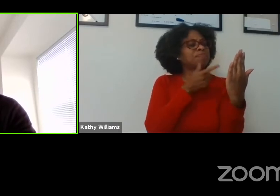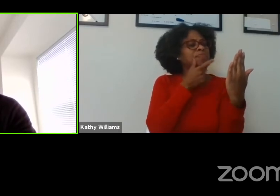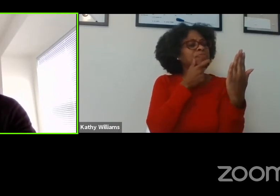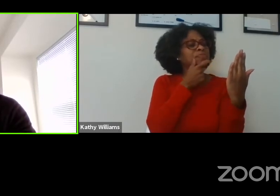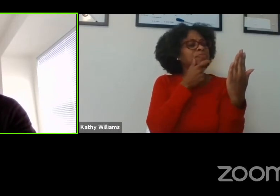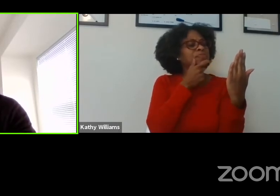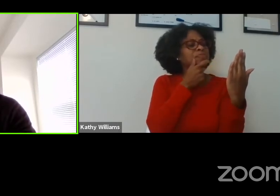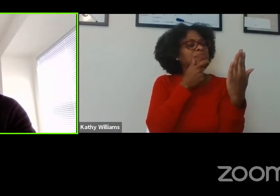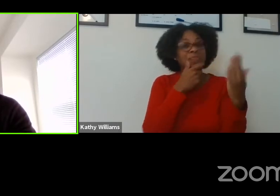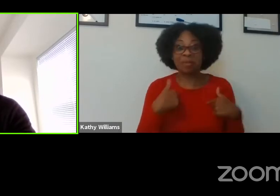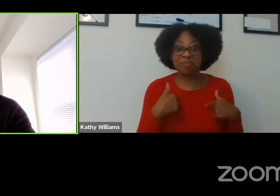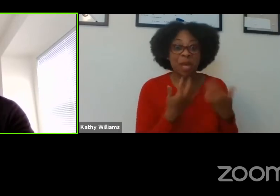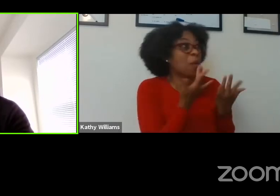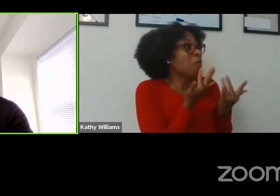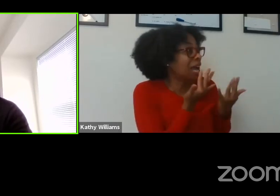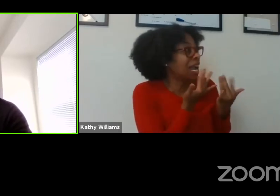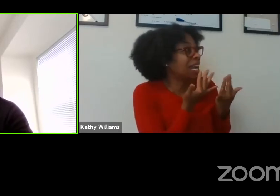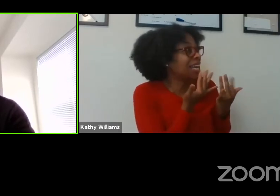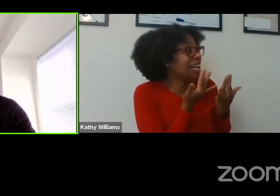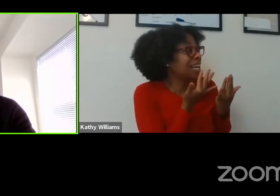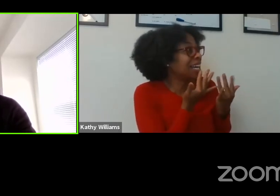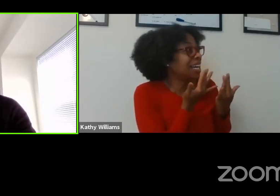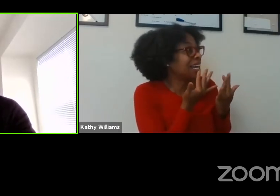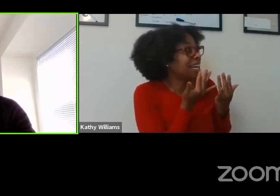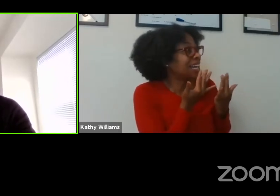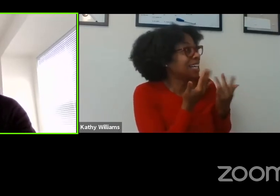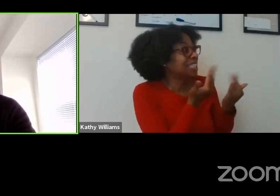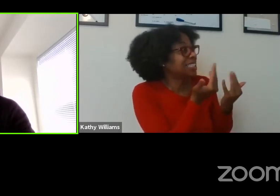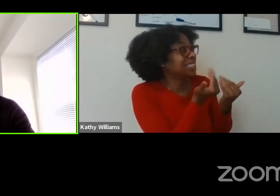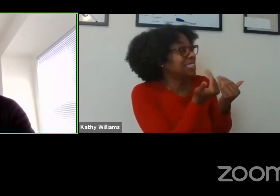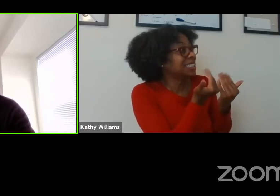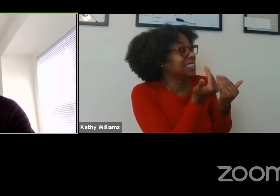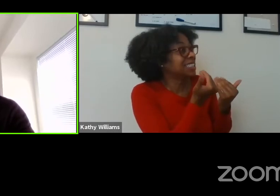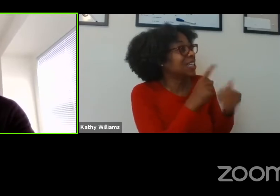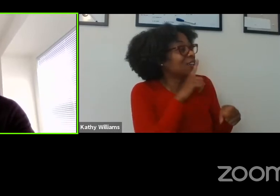I am just waiting on, like, her to, like, basically confirm what I am already thinking.